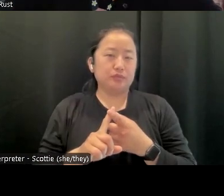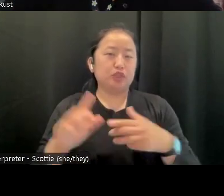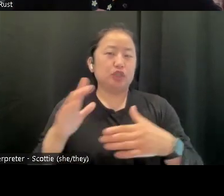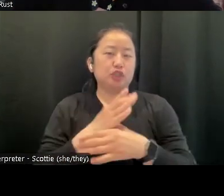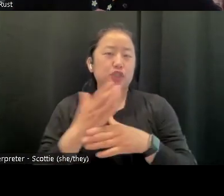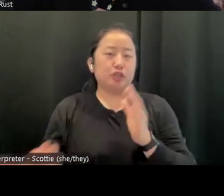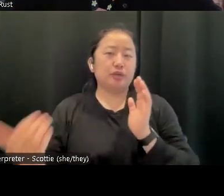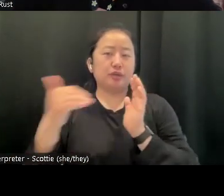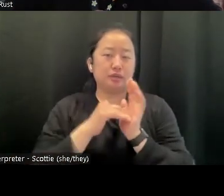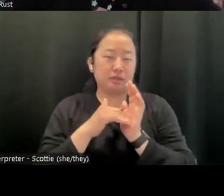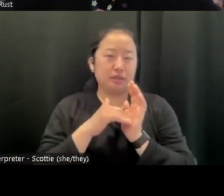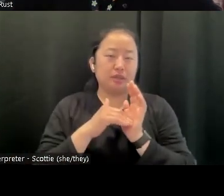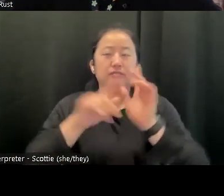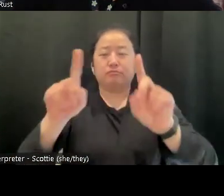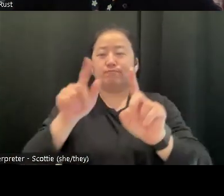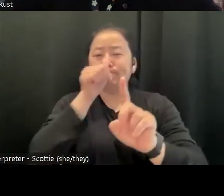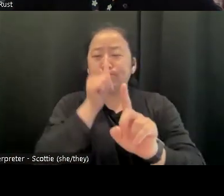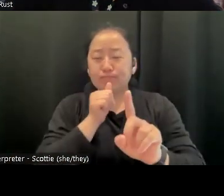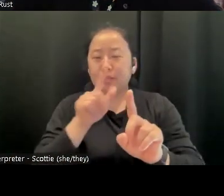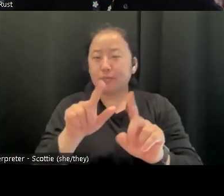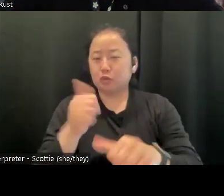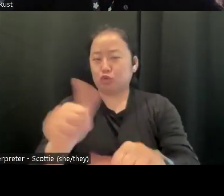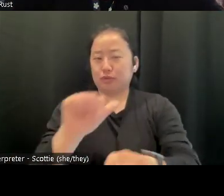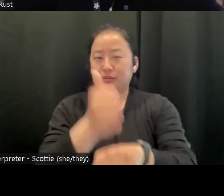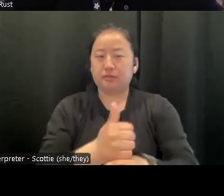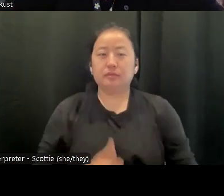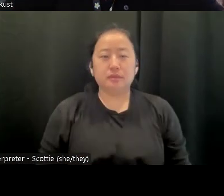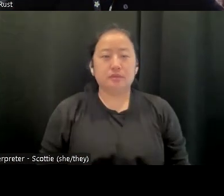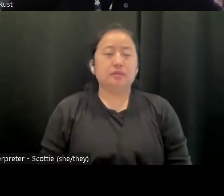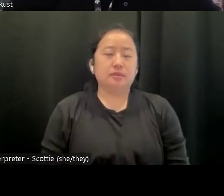know -- bear with me one quick second, everybody. >> Sure.